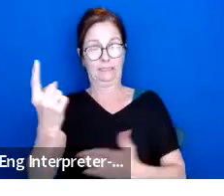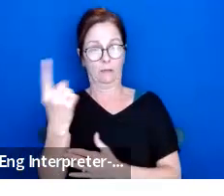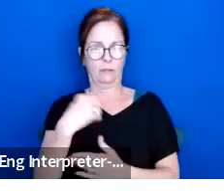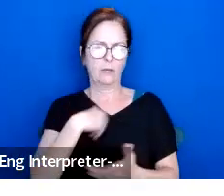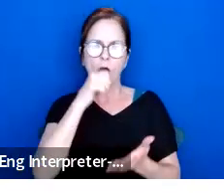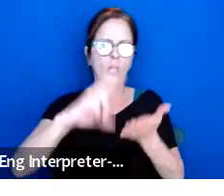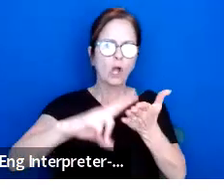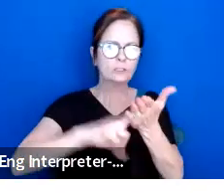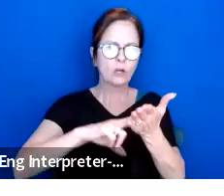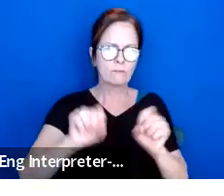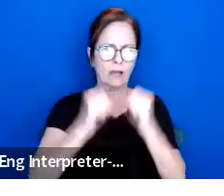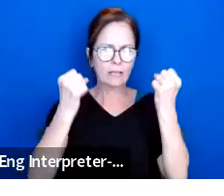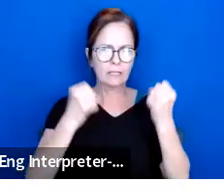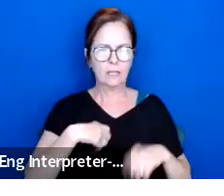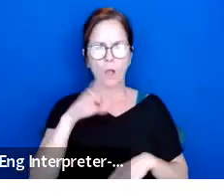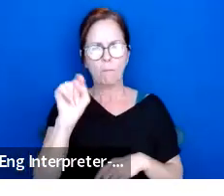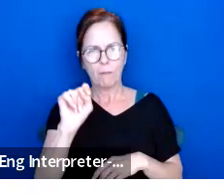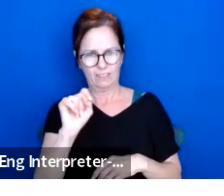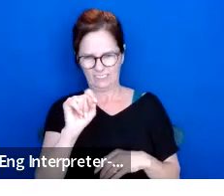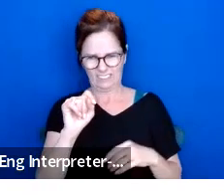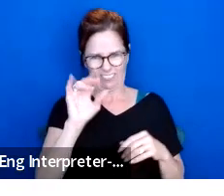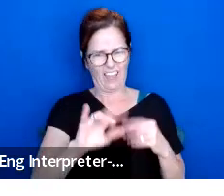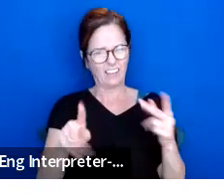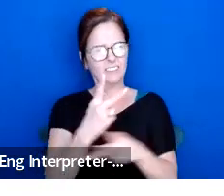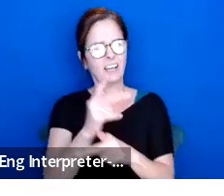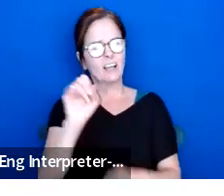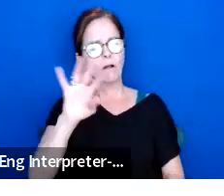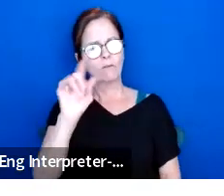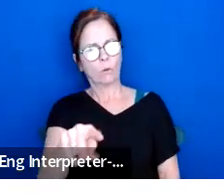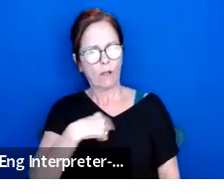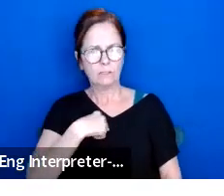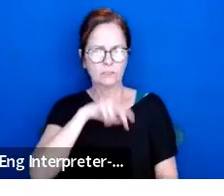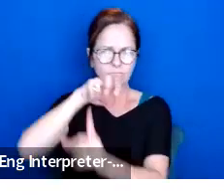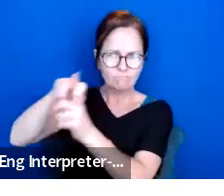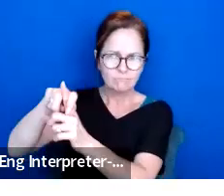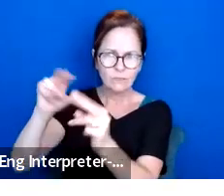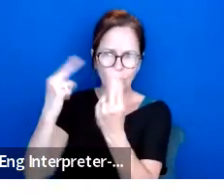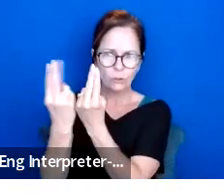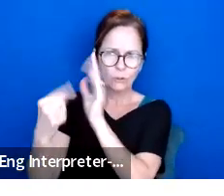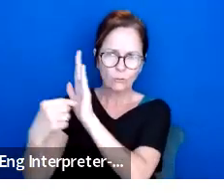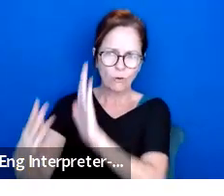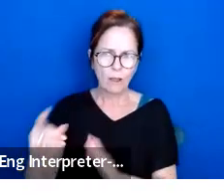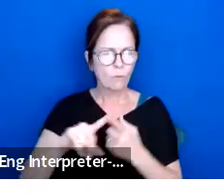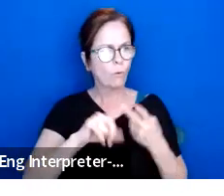Sometimes there may may or may not be a contract violation, but those are the types of questions we always encourage bringing to a union rep or the union president at your campus. So.